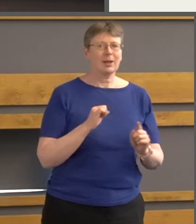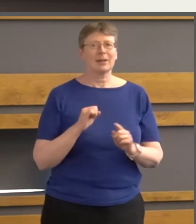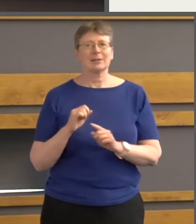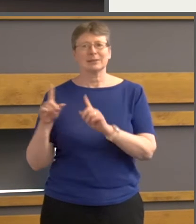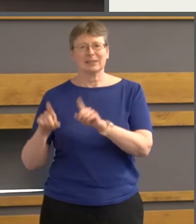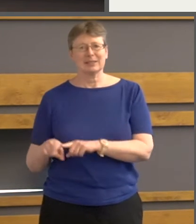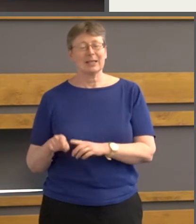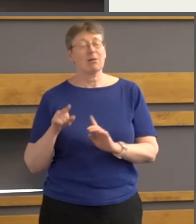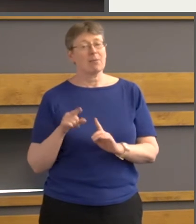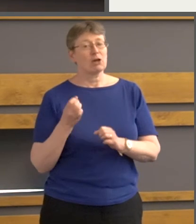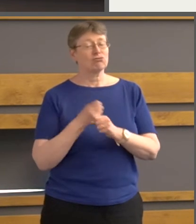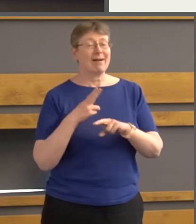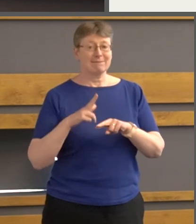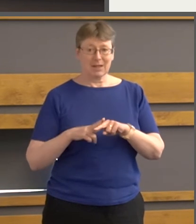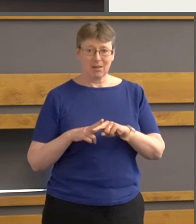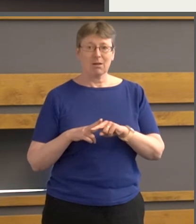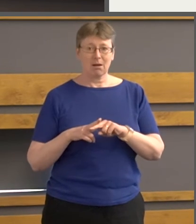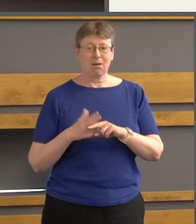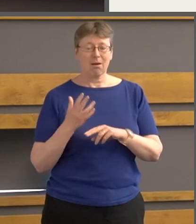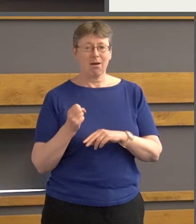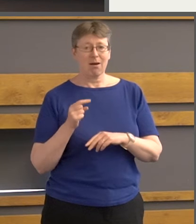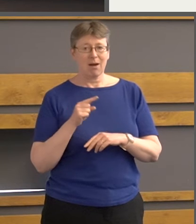had a Scotsman who actually adopted him,